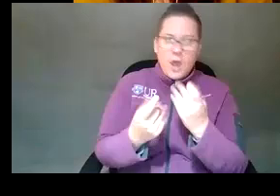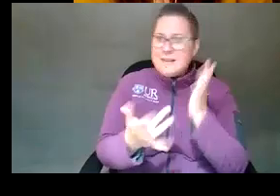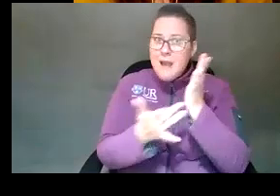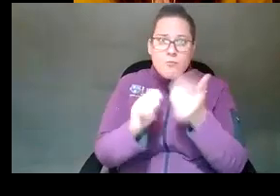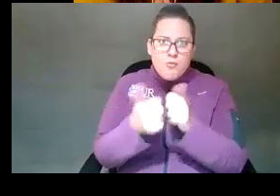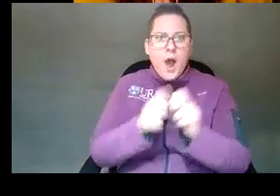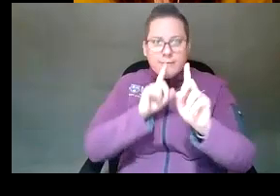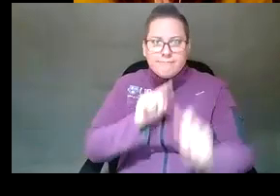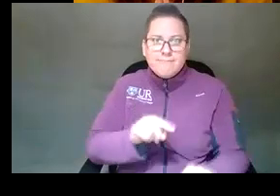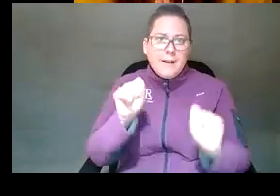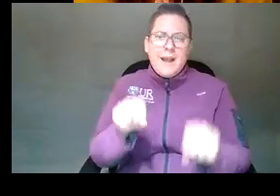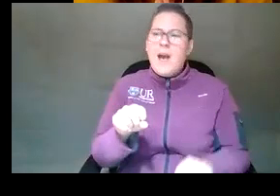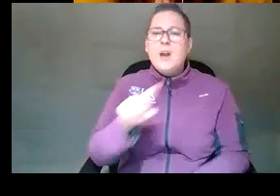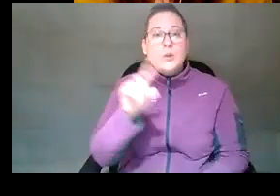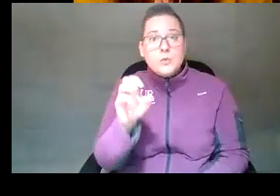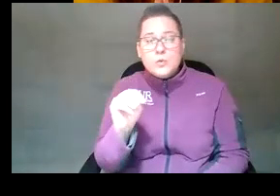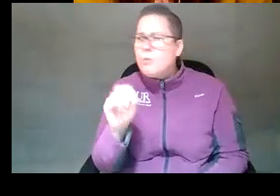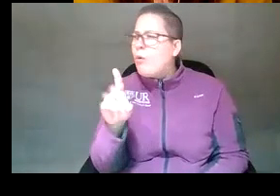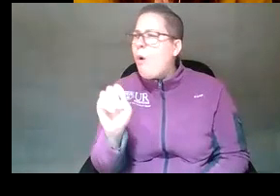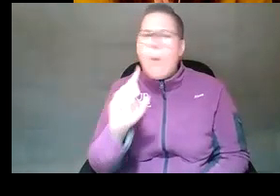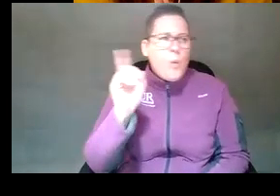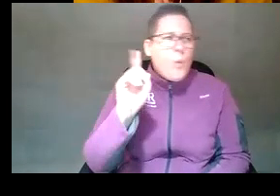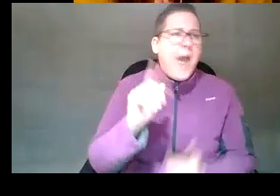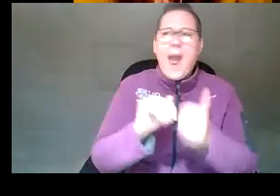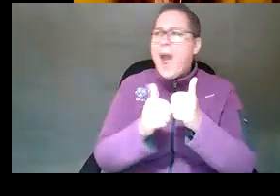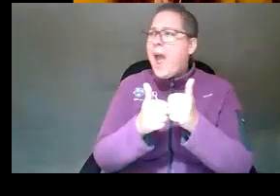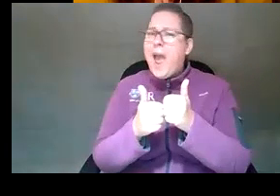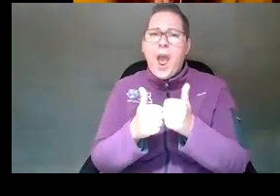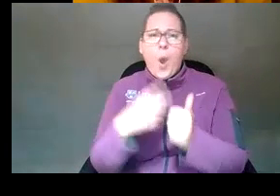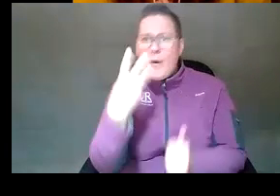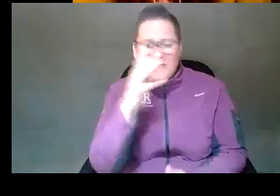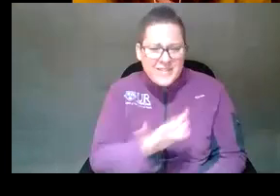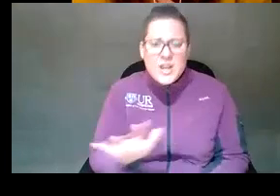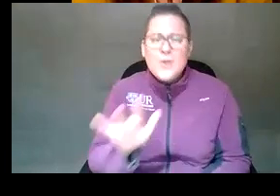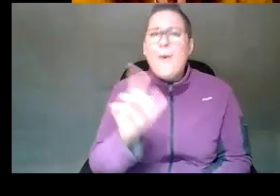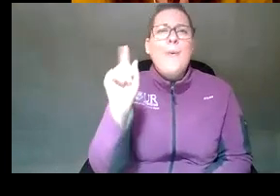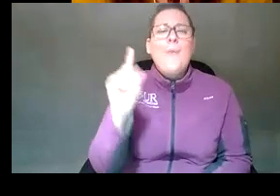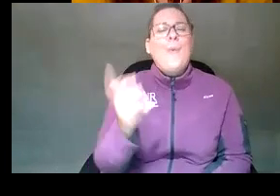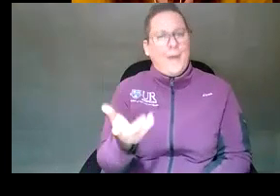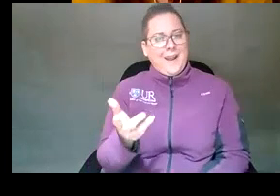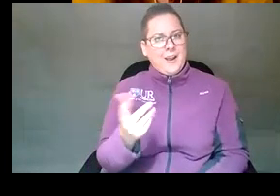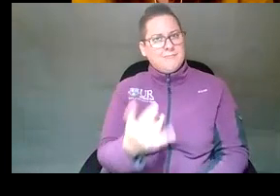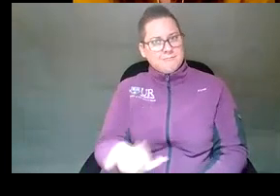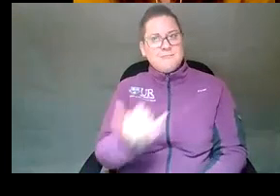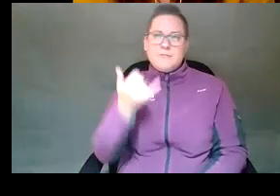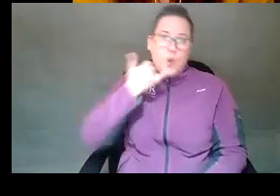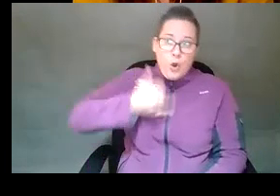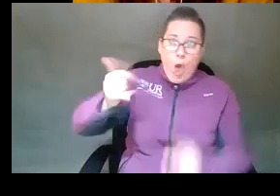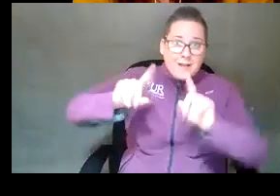your zoom code or how to do video on your zoom so you know we have a lot of resources for that